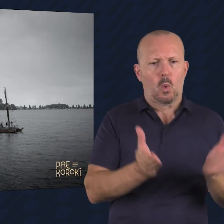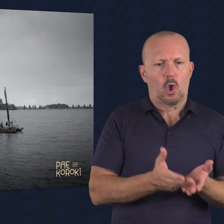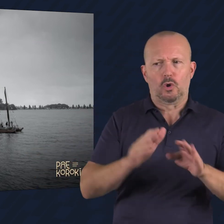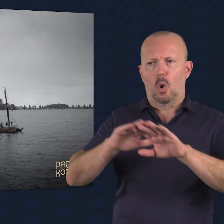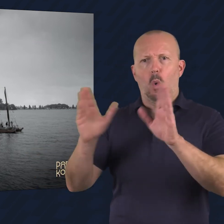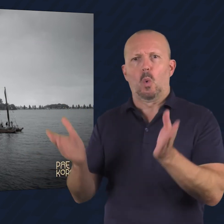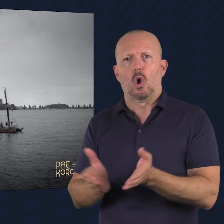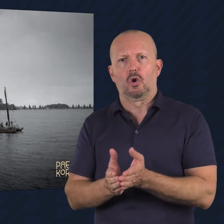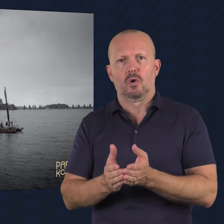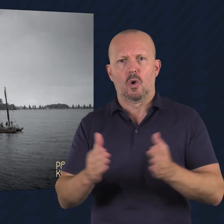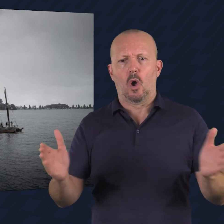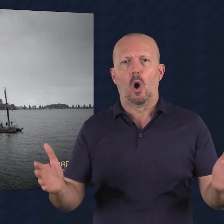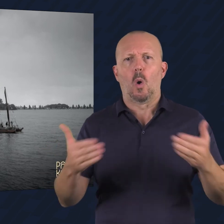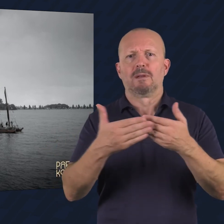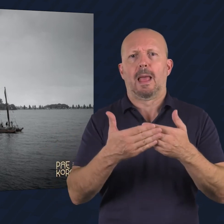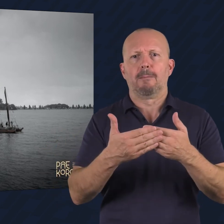as to partnership within the GLAM sector.